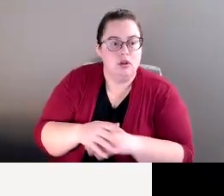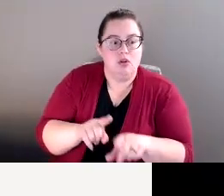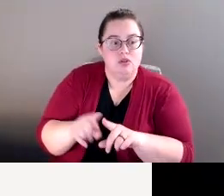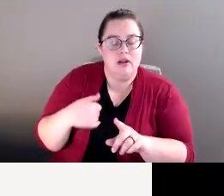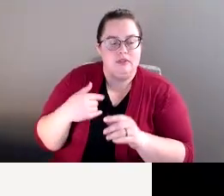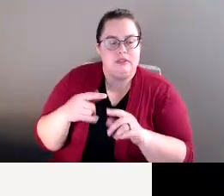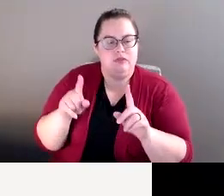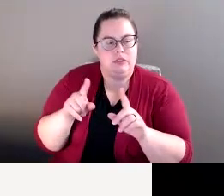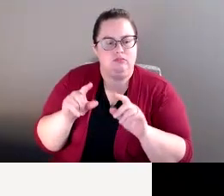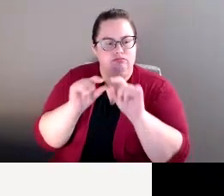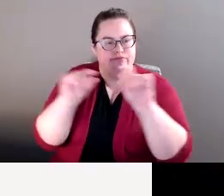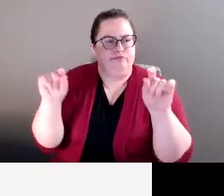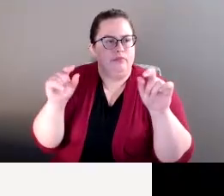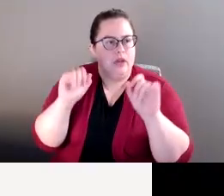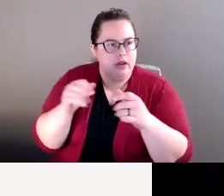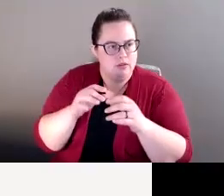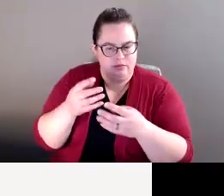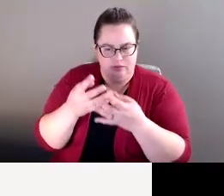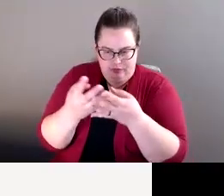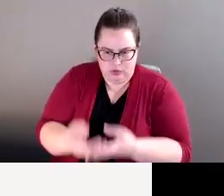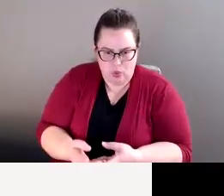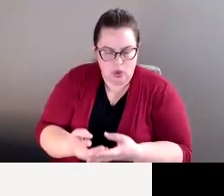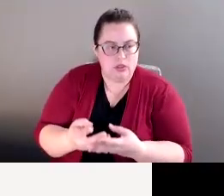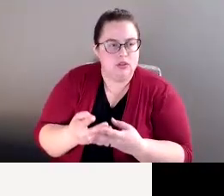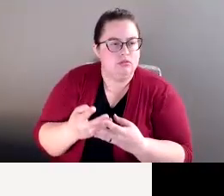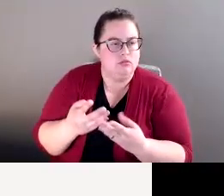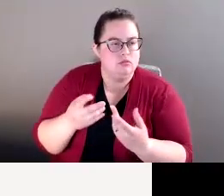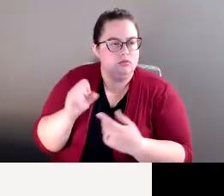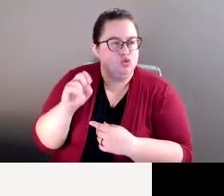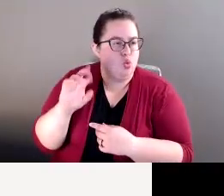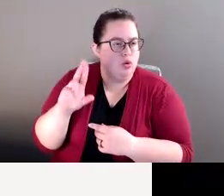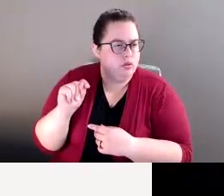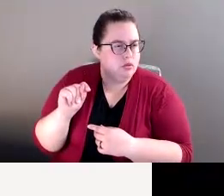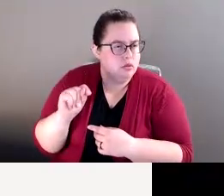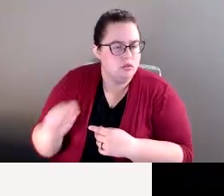When you create a new rubric, there is the drag